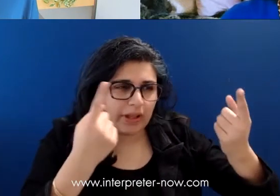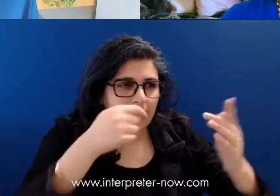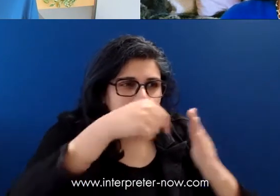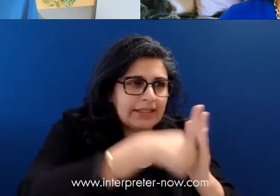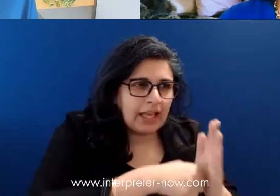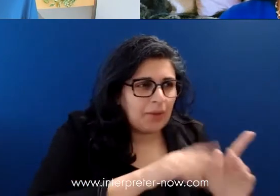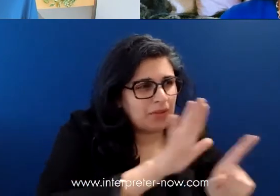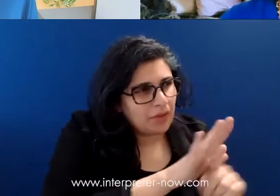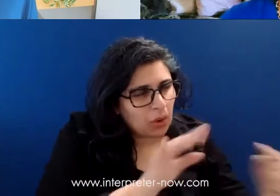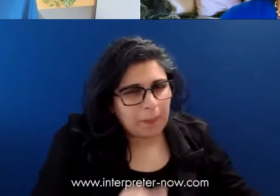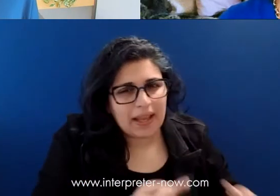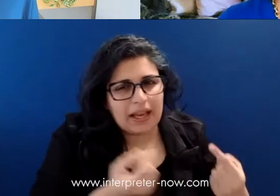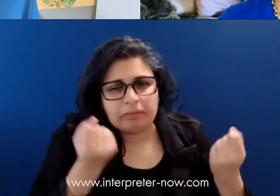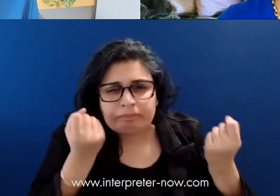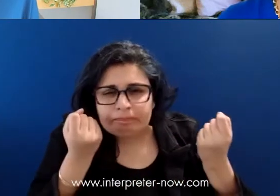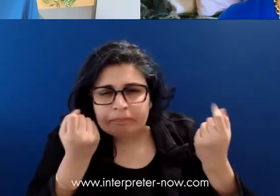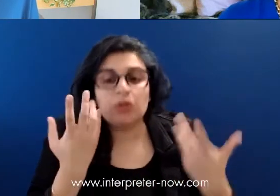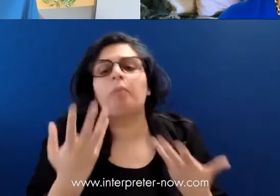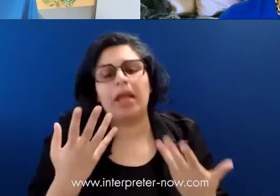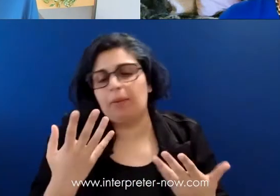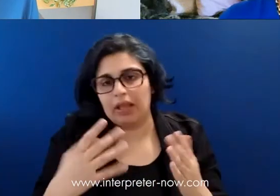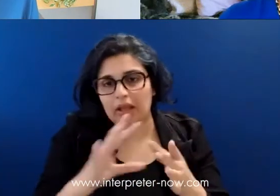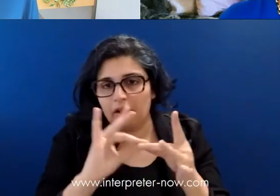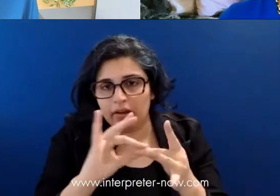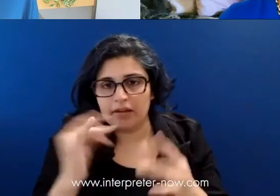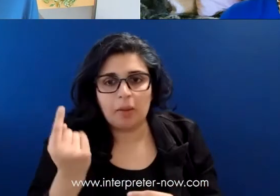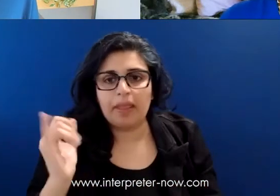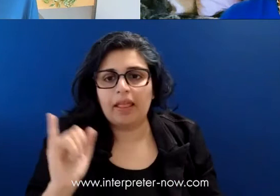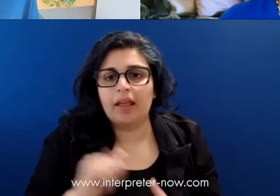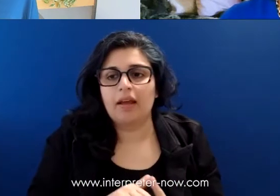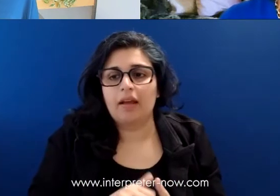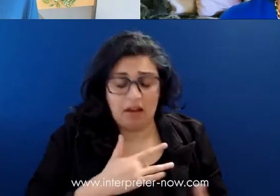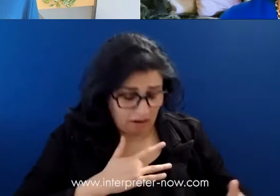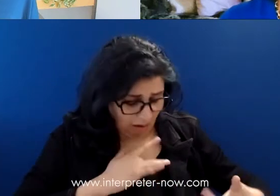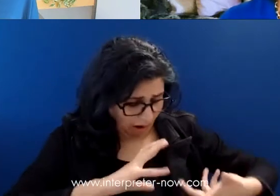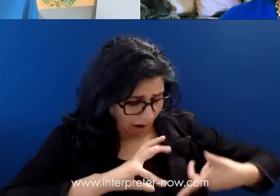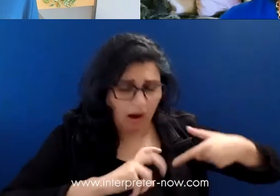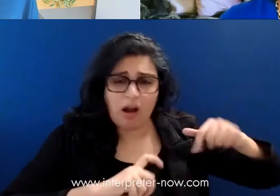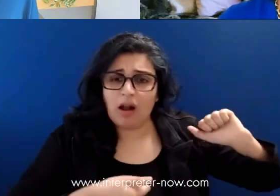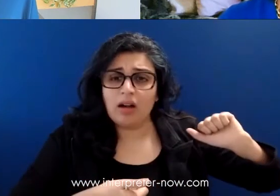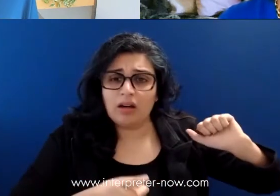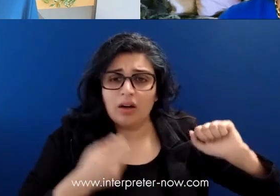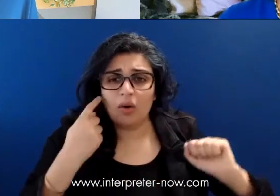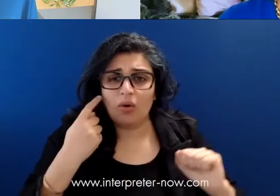So I might say something like, "My heart sank when I saw that on the news today.